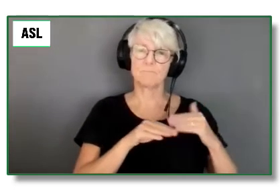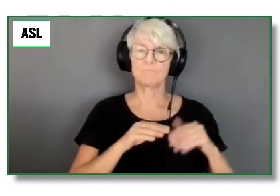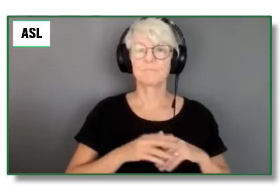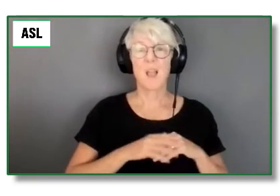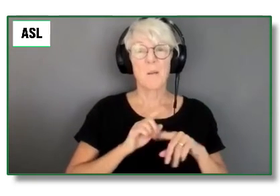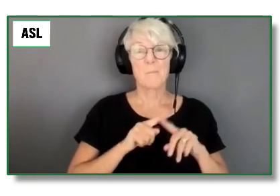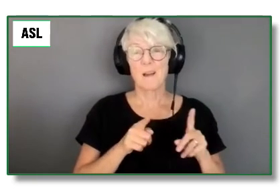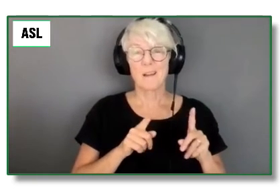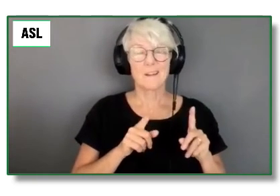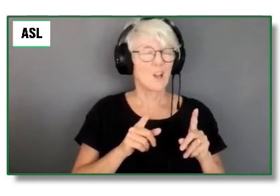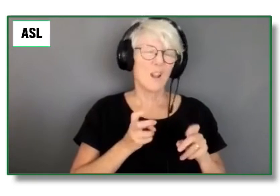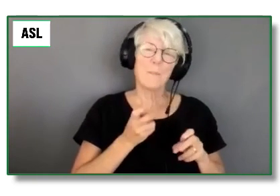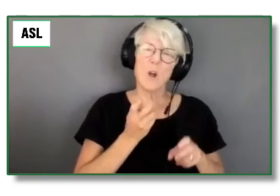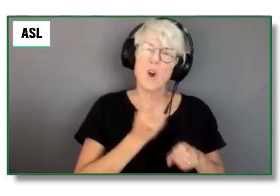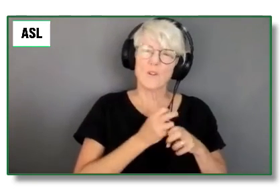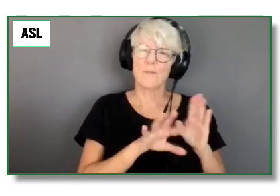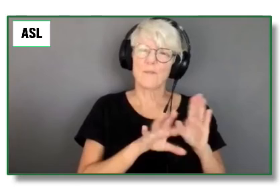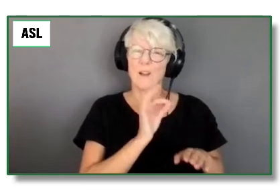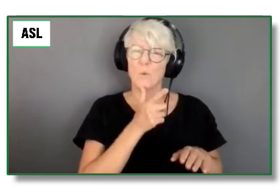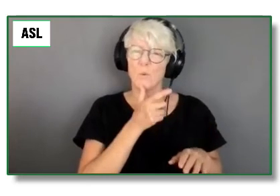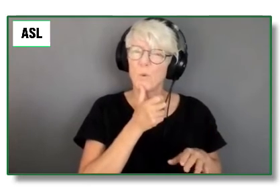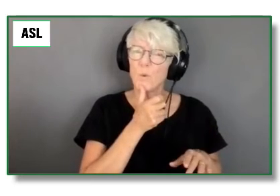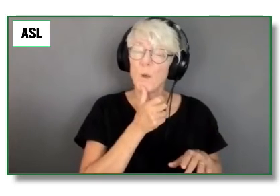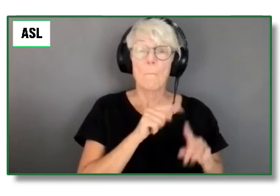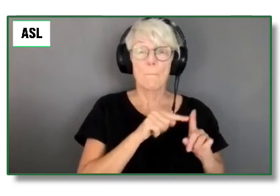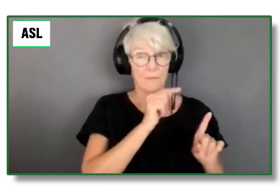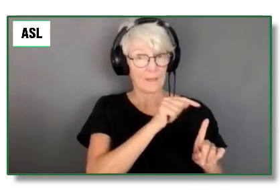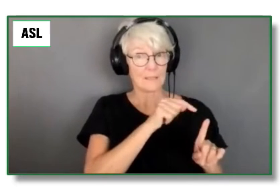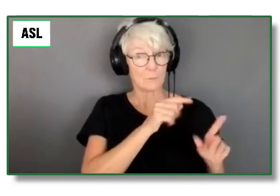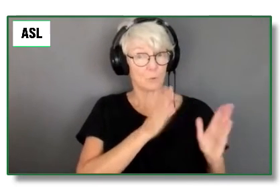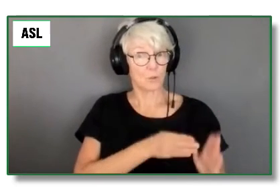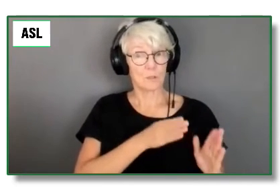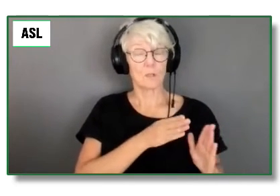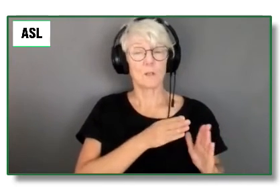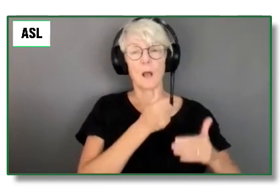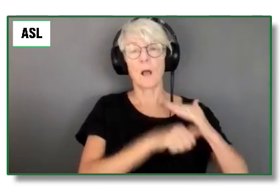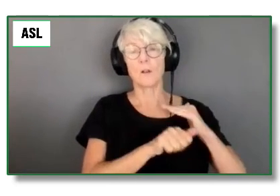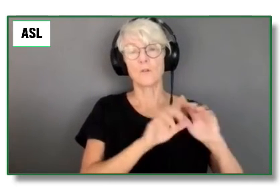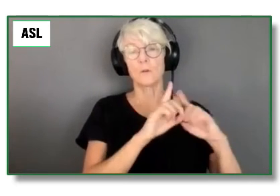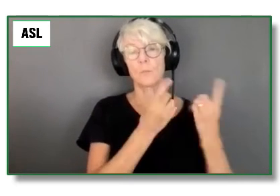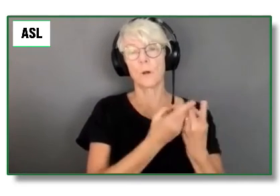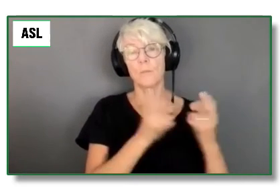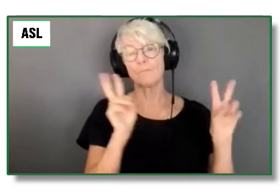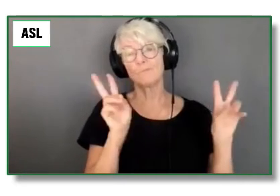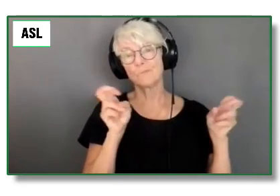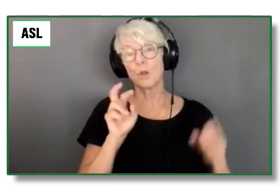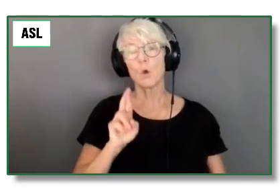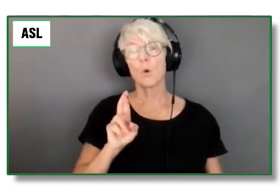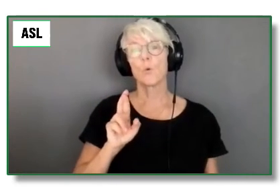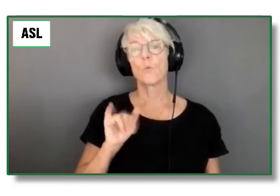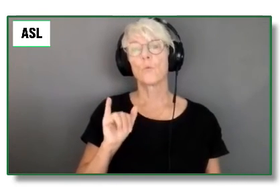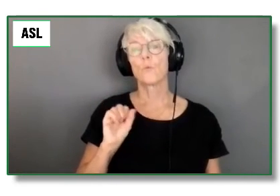in the risk management department which means that they have a legal background and they're